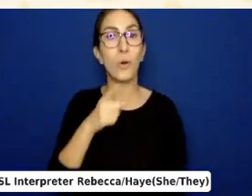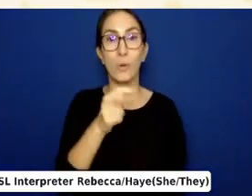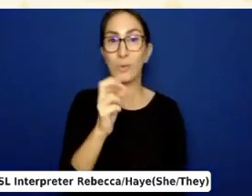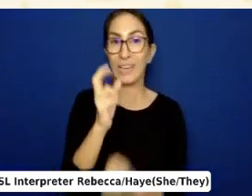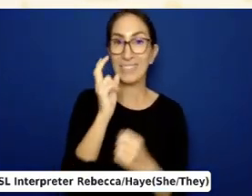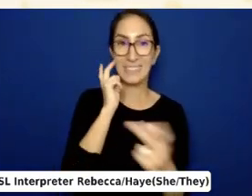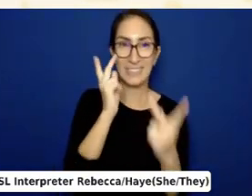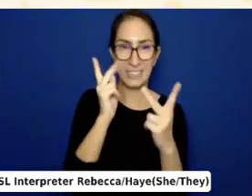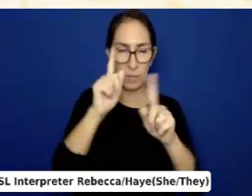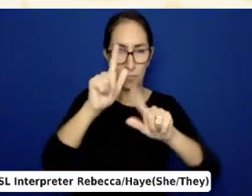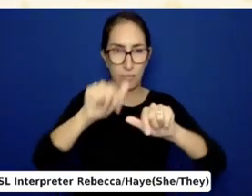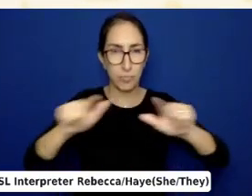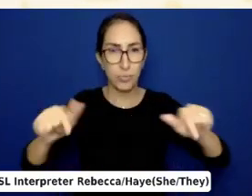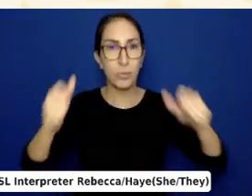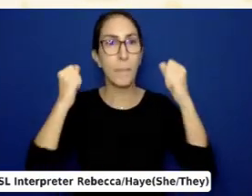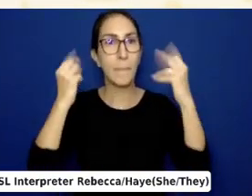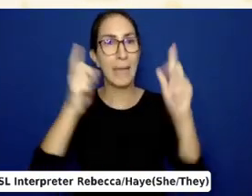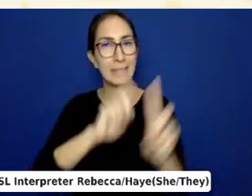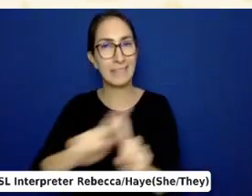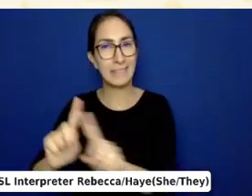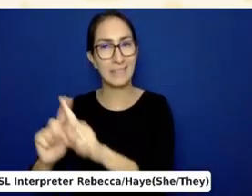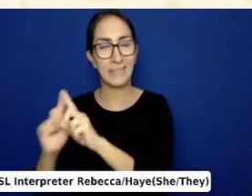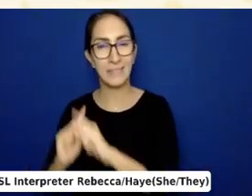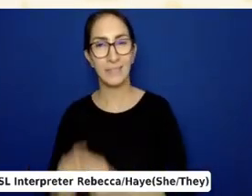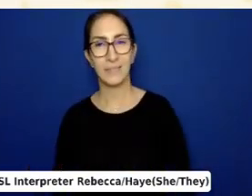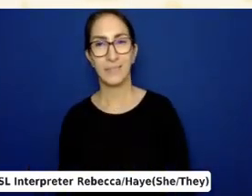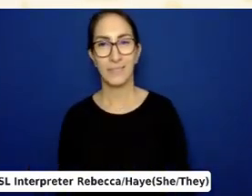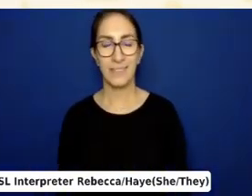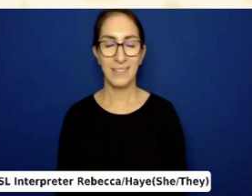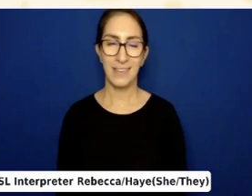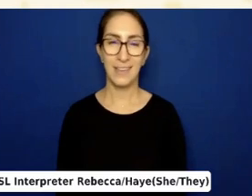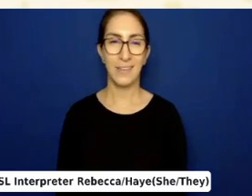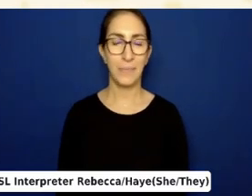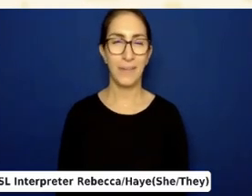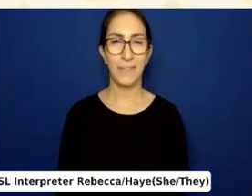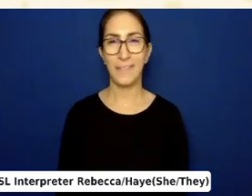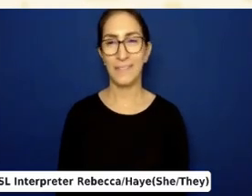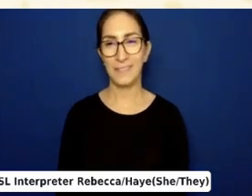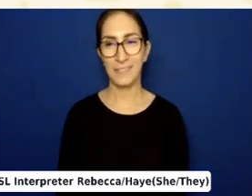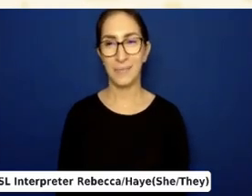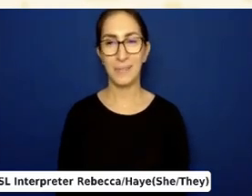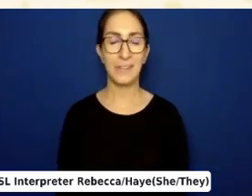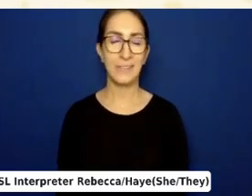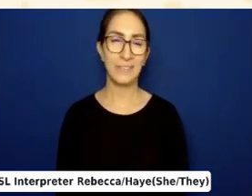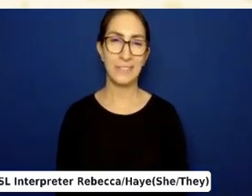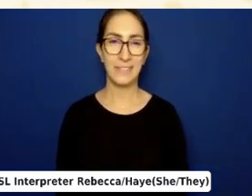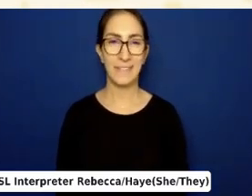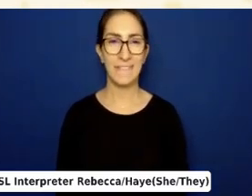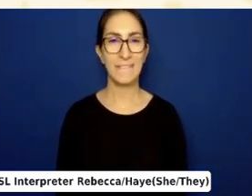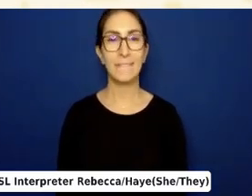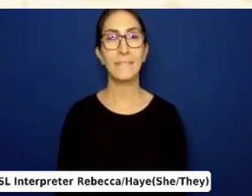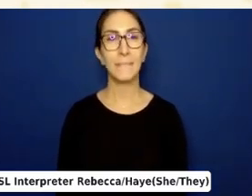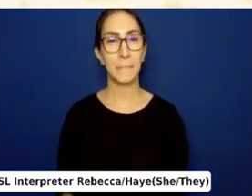So I will go back to the previous slide because I would like to share with you some of the questions